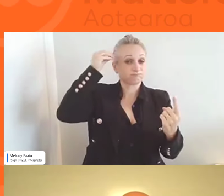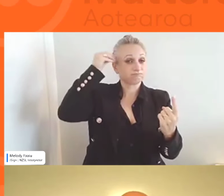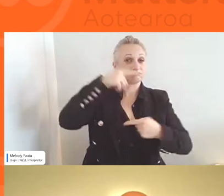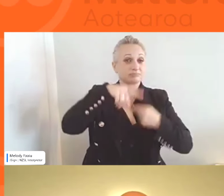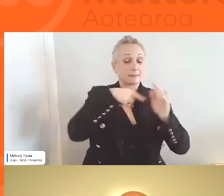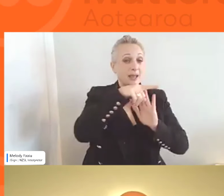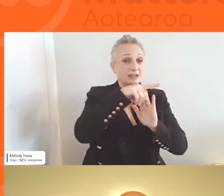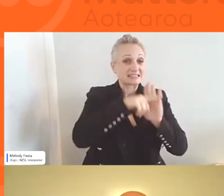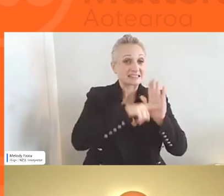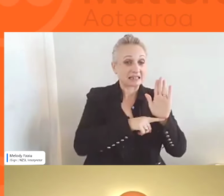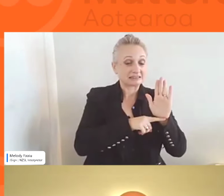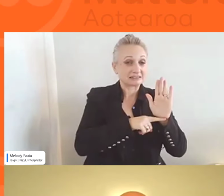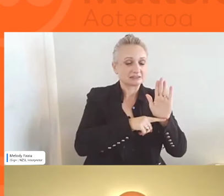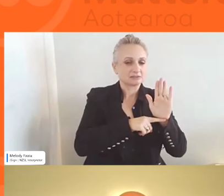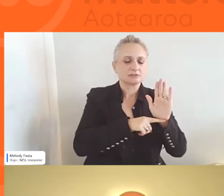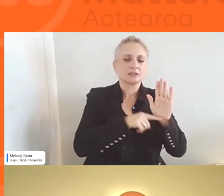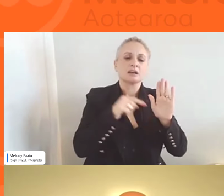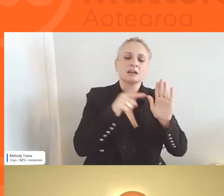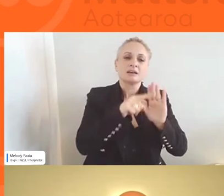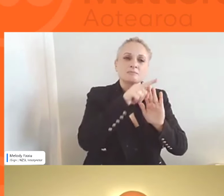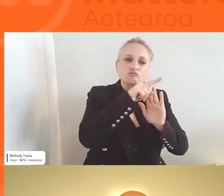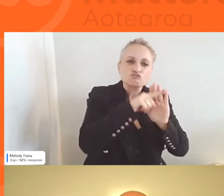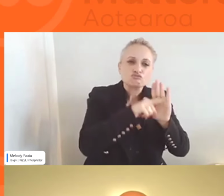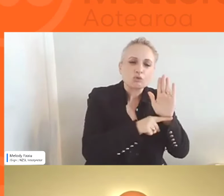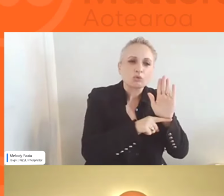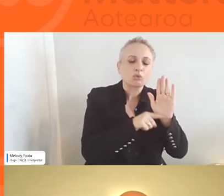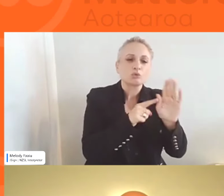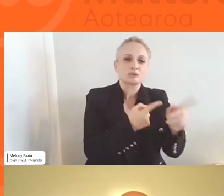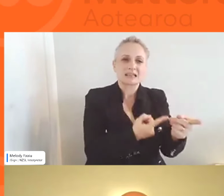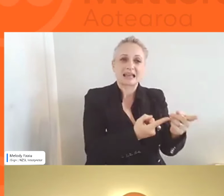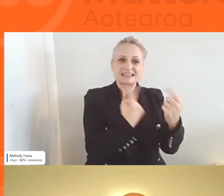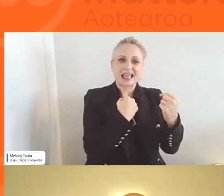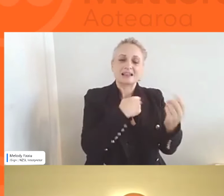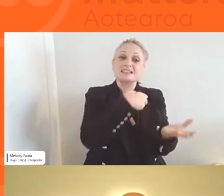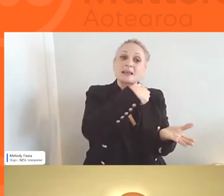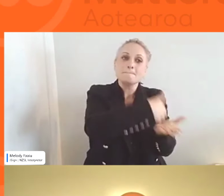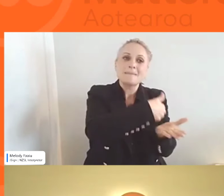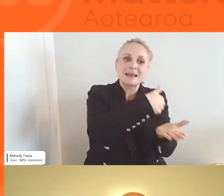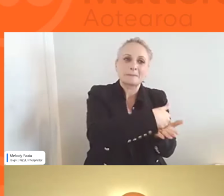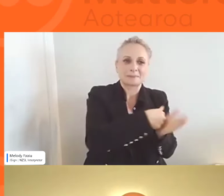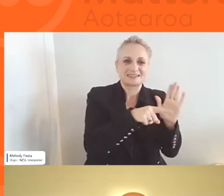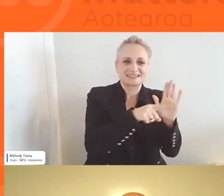a standard tells us what the minimum standard is for any situation,